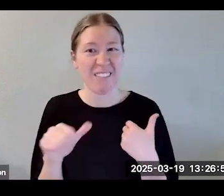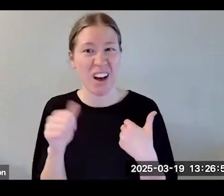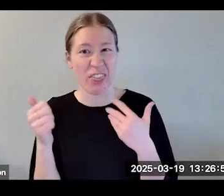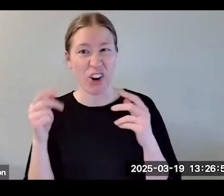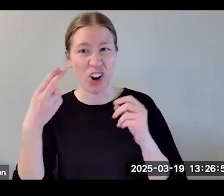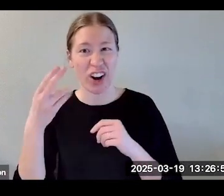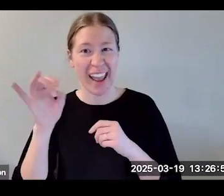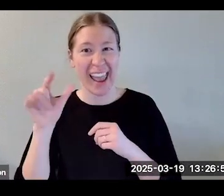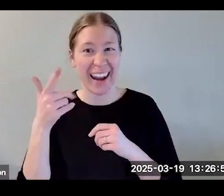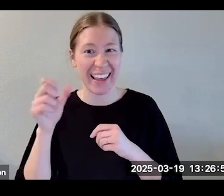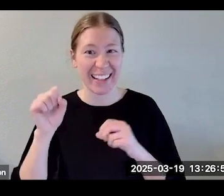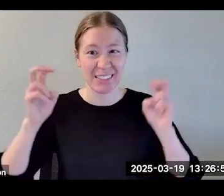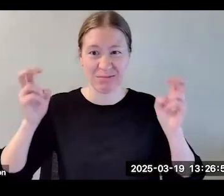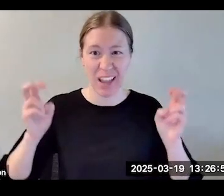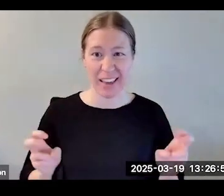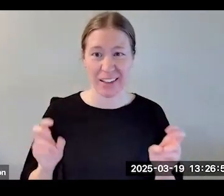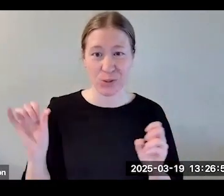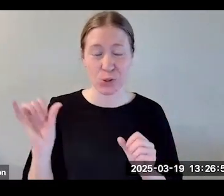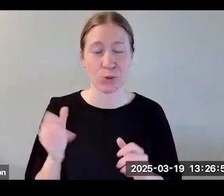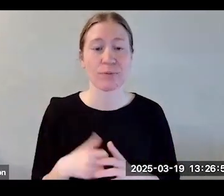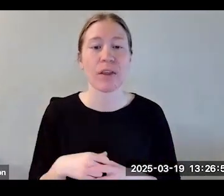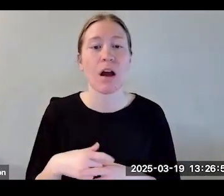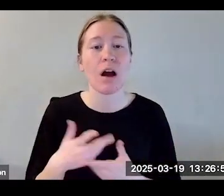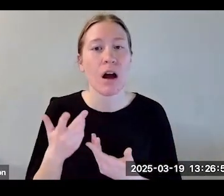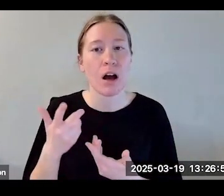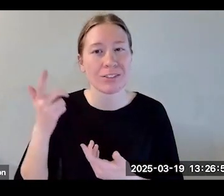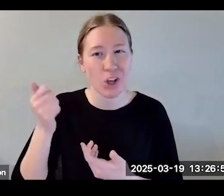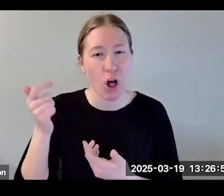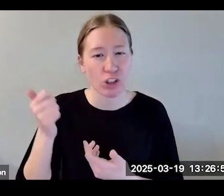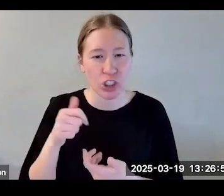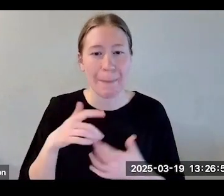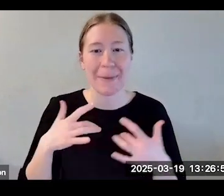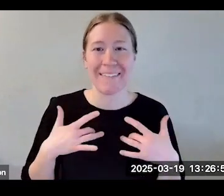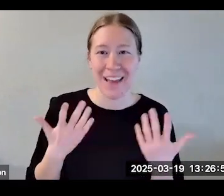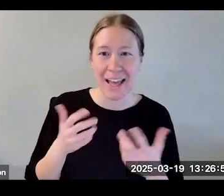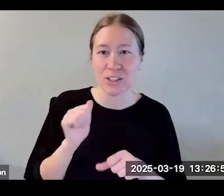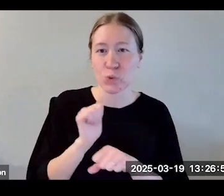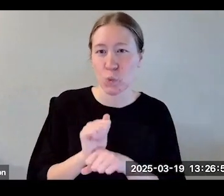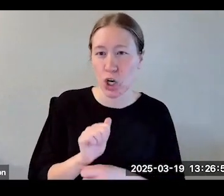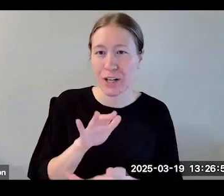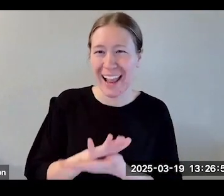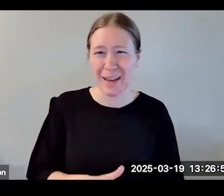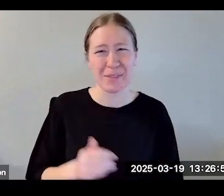I think that Scholarship, Events, Work, and Academics should all be made into headings as well,